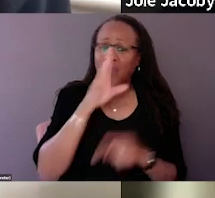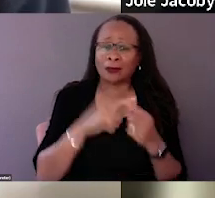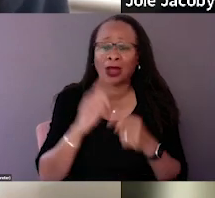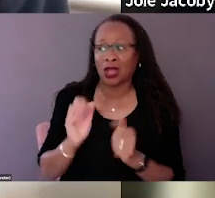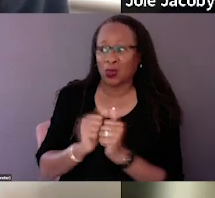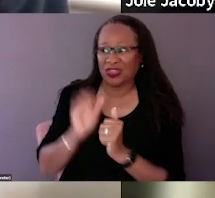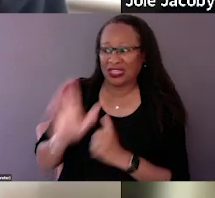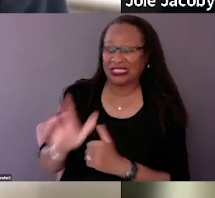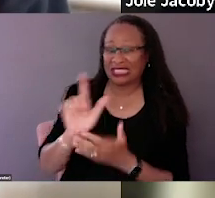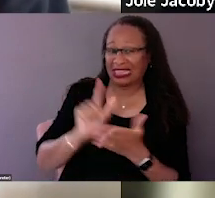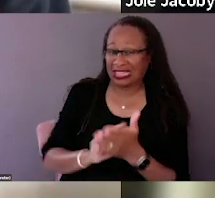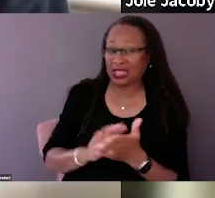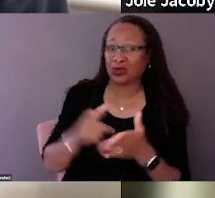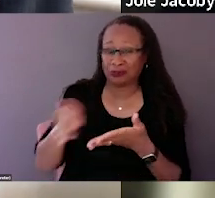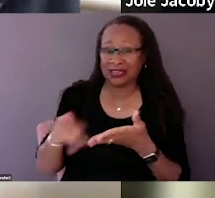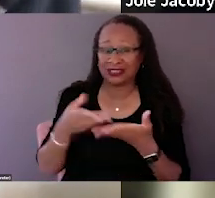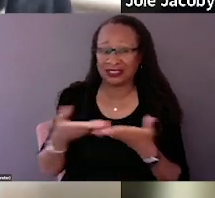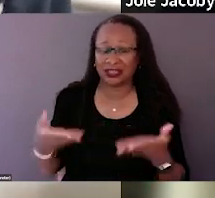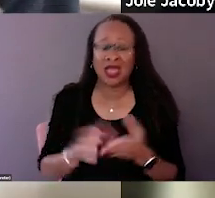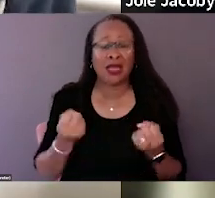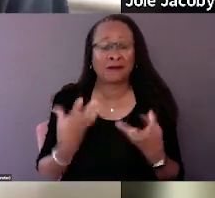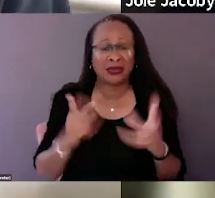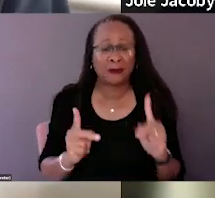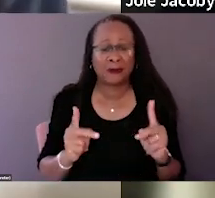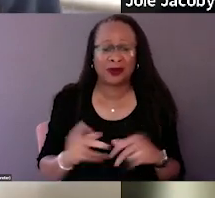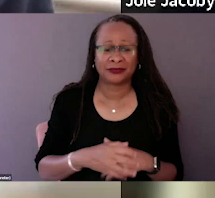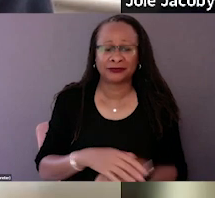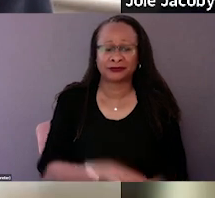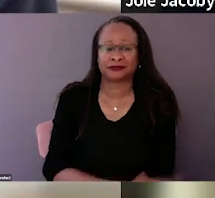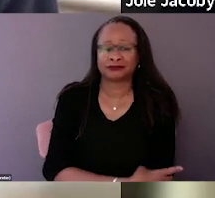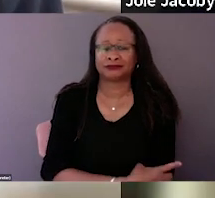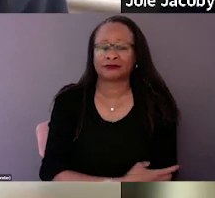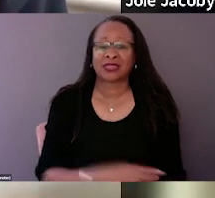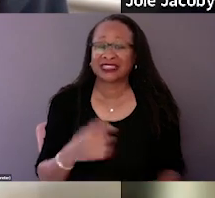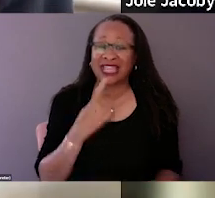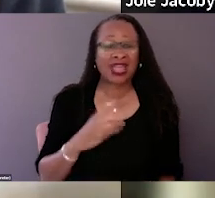I've seen a lot of people sometimes in Black culture be like, "Eh, Trump, Biden, same thing," and it's like, "Nope, not the same thing,